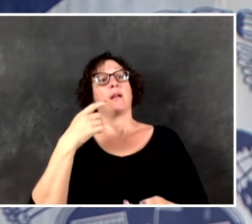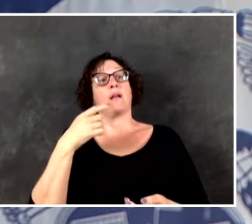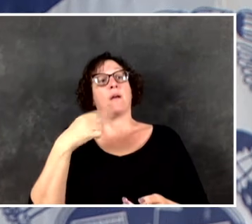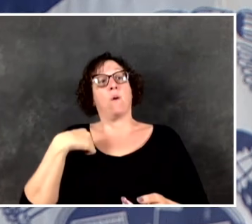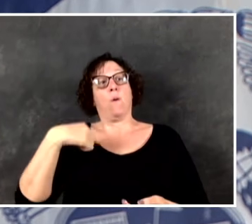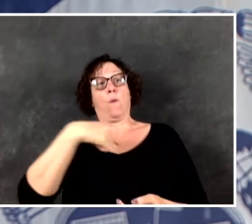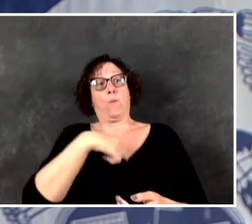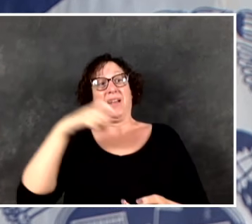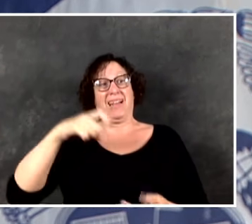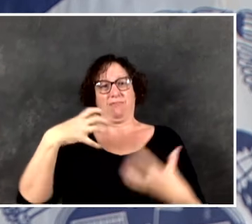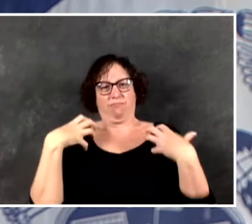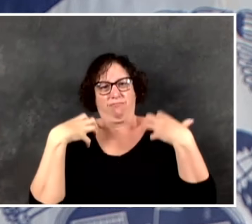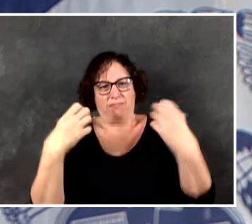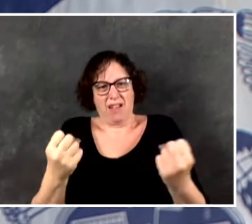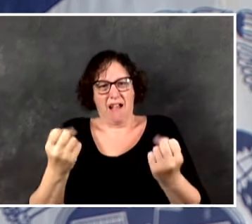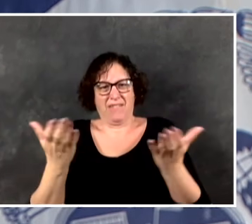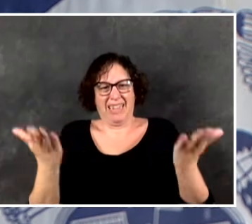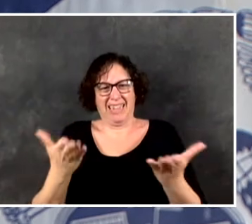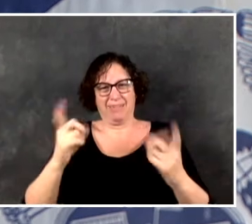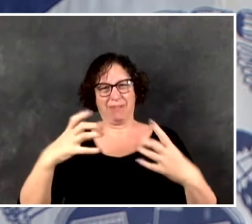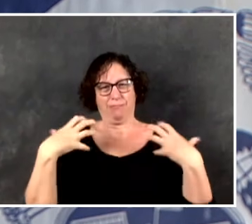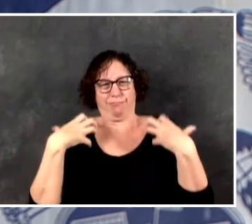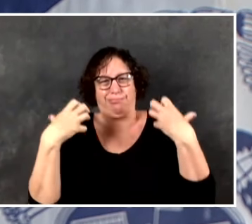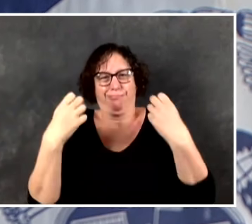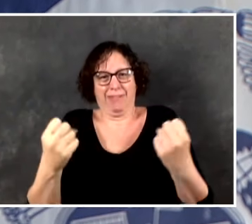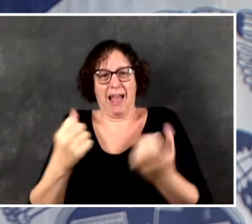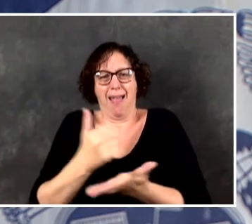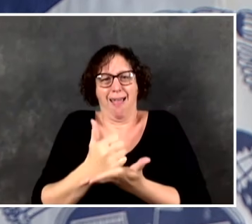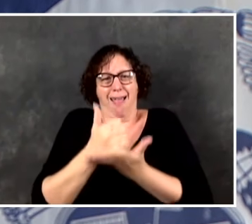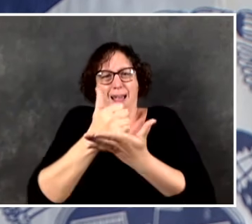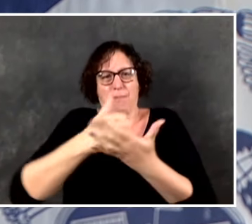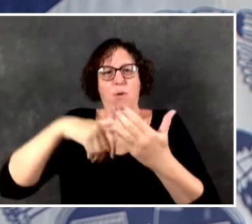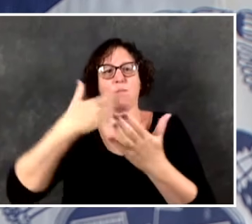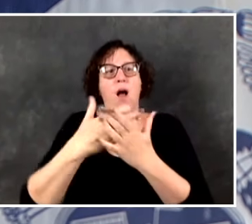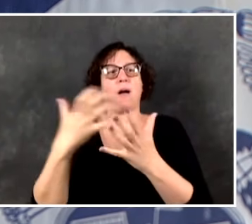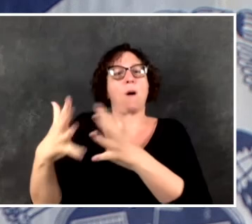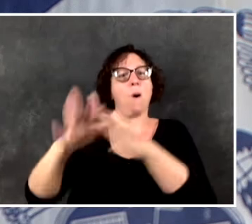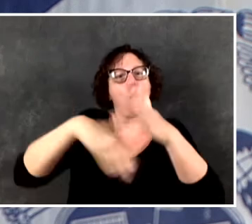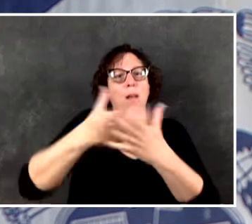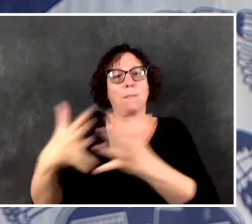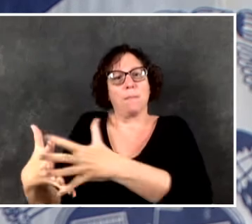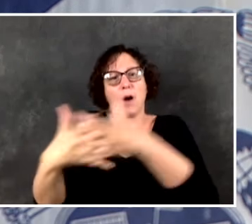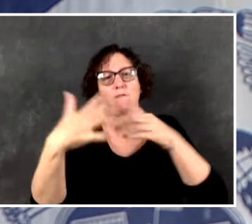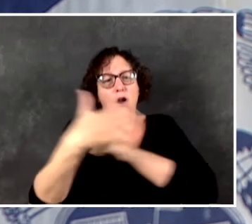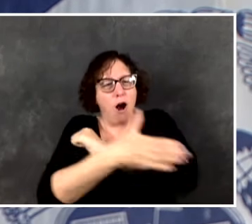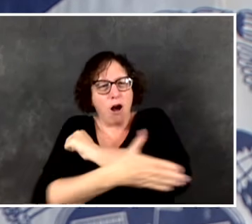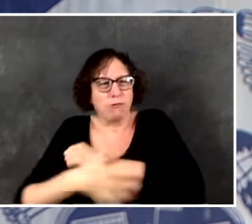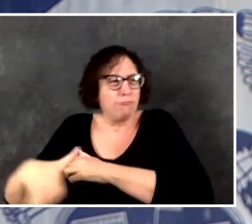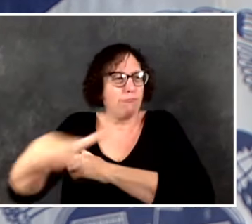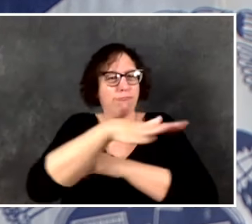BALANCE ALL OF THOSE FACTROS. I'M WORRIED ABOUT THEPR OPESCT OF